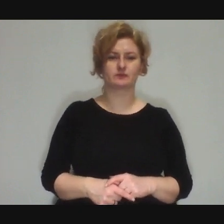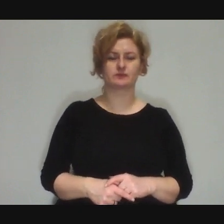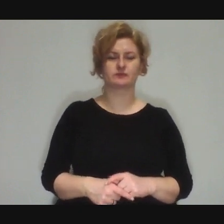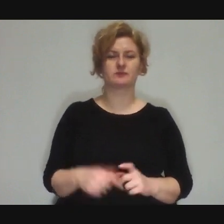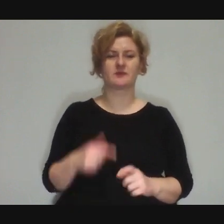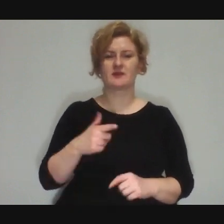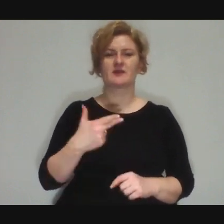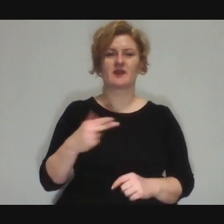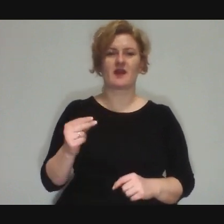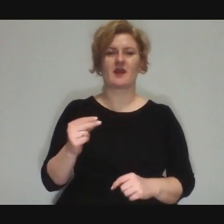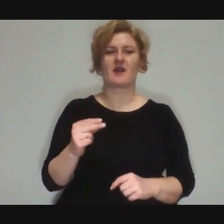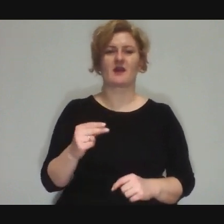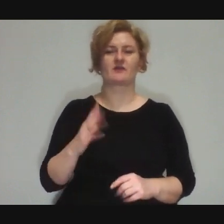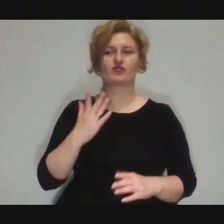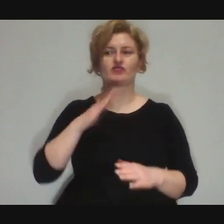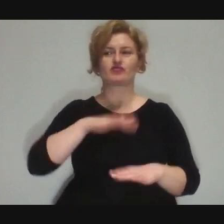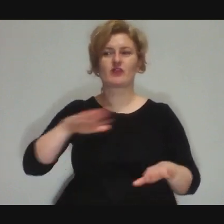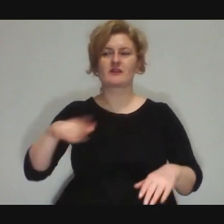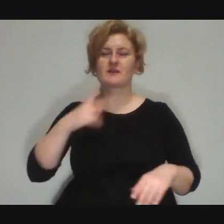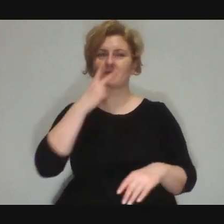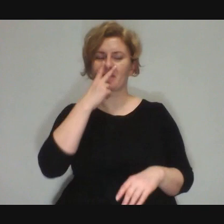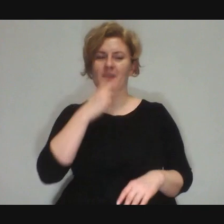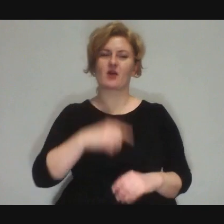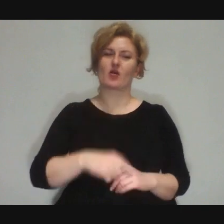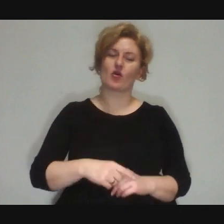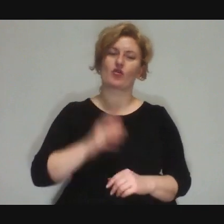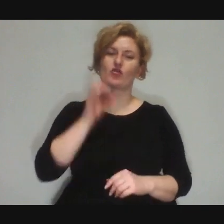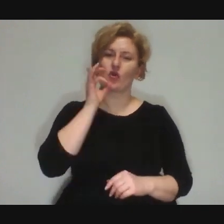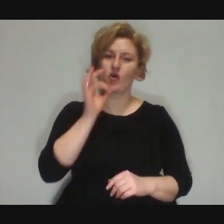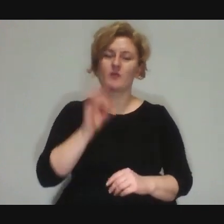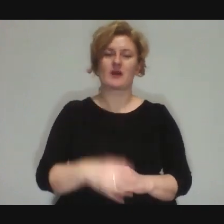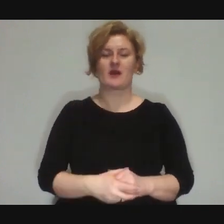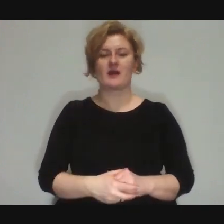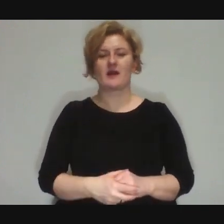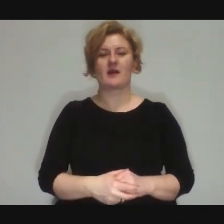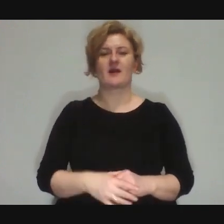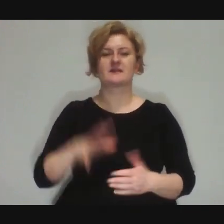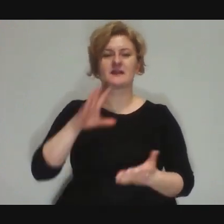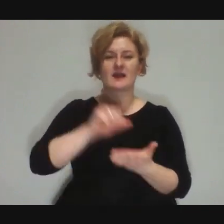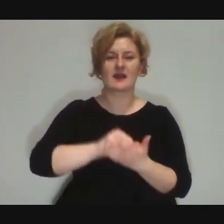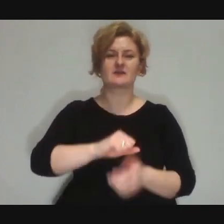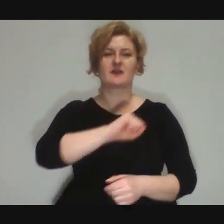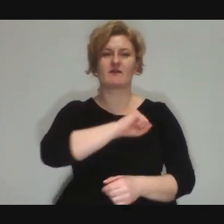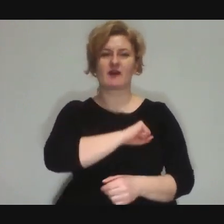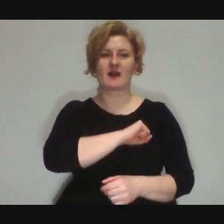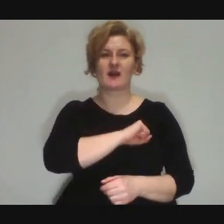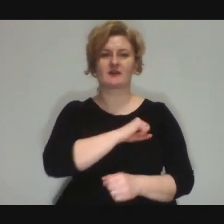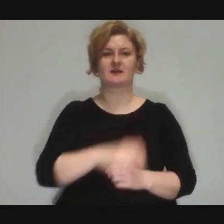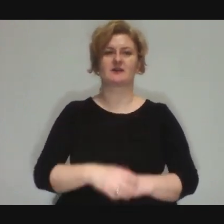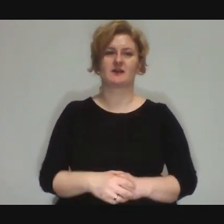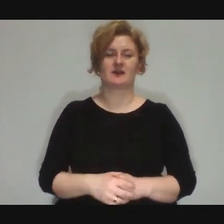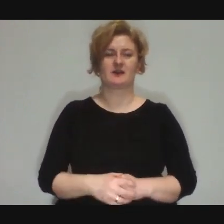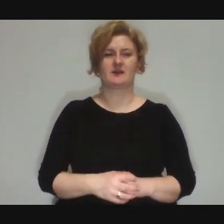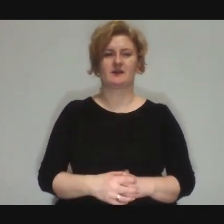and it turns out that the classes are cool, we want the guy to come back,